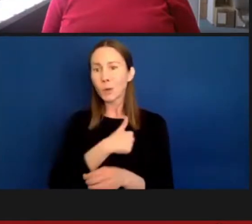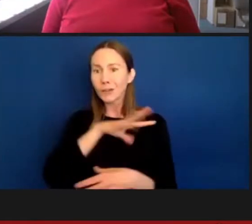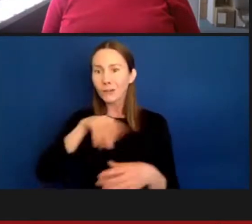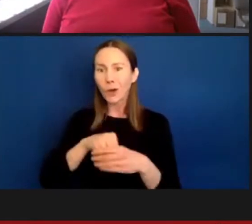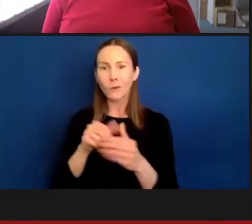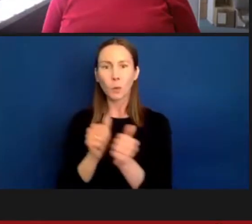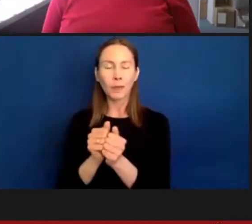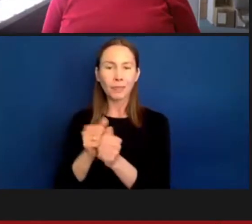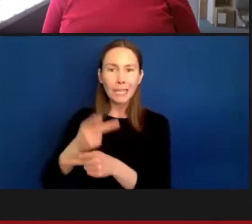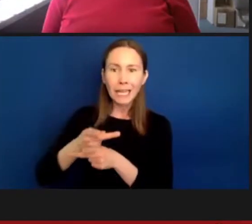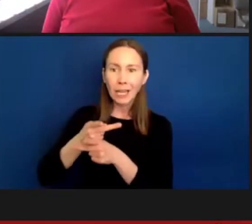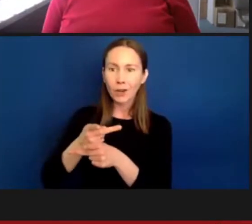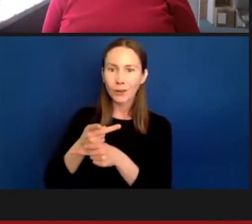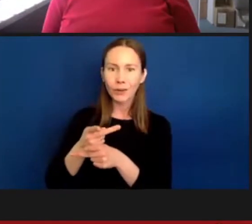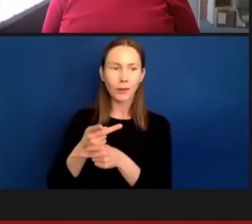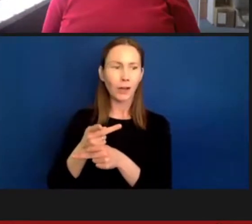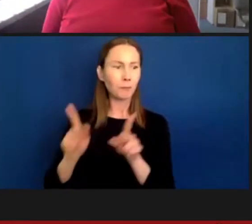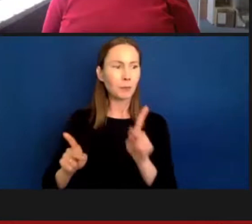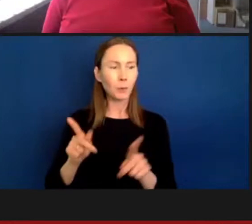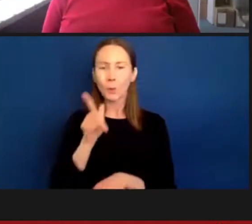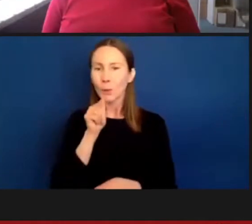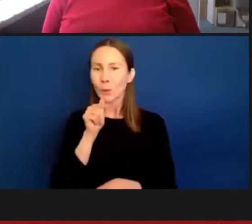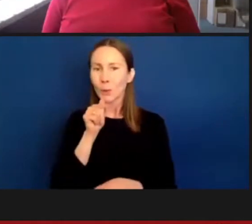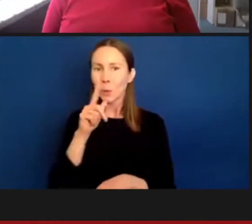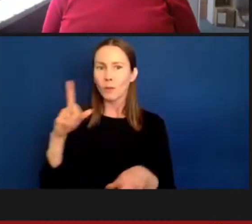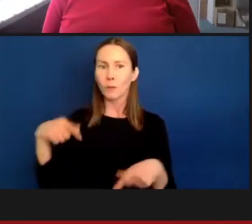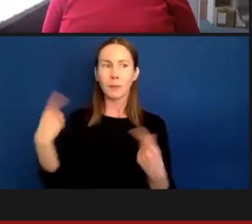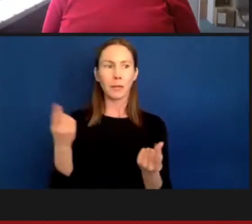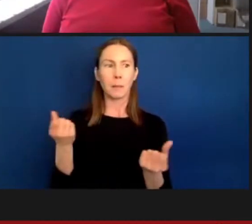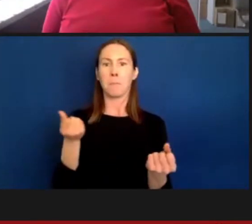of people who would have been multiply marginalized.